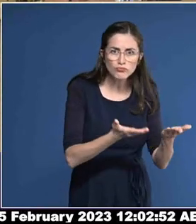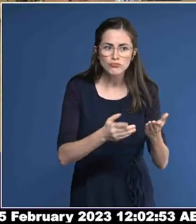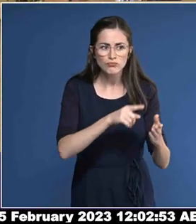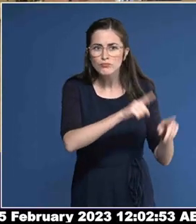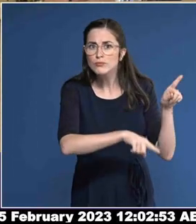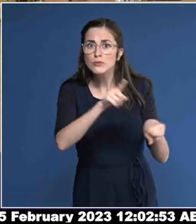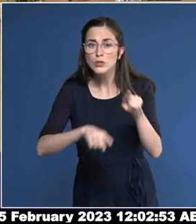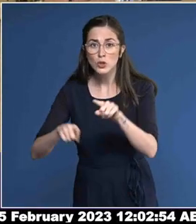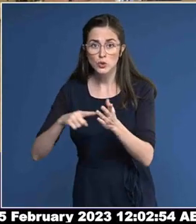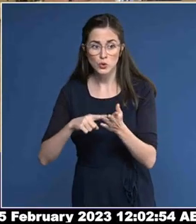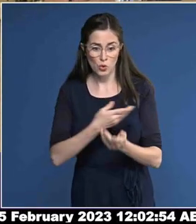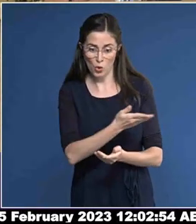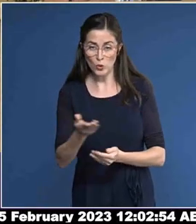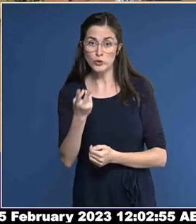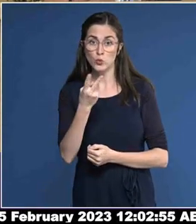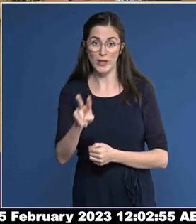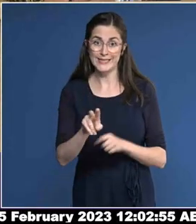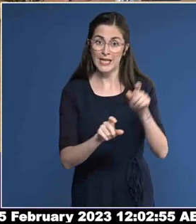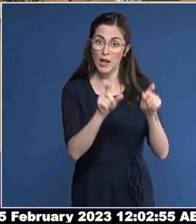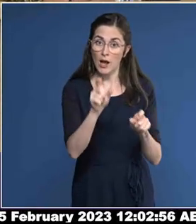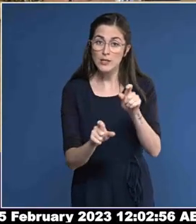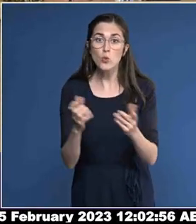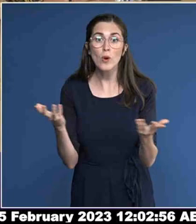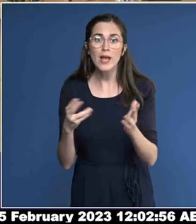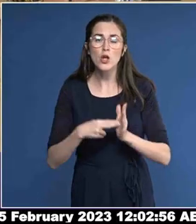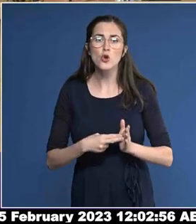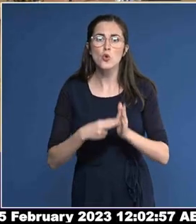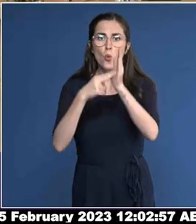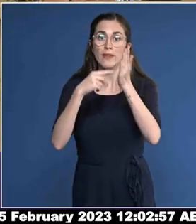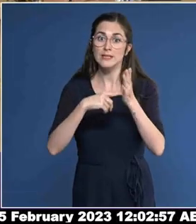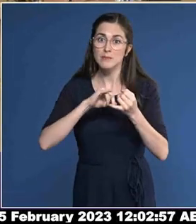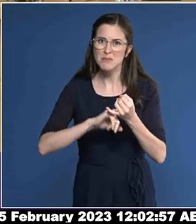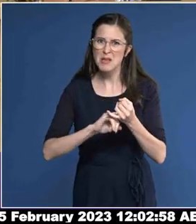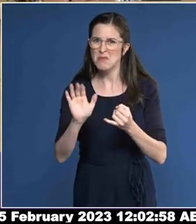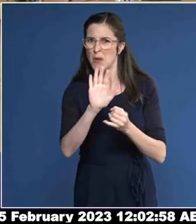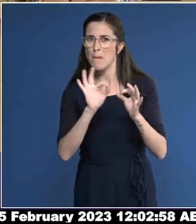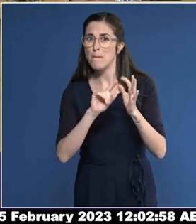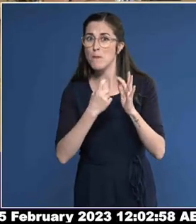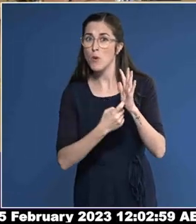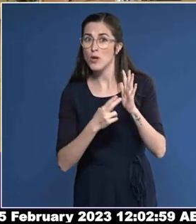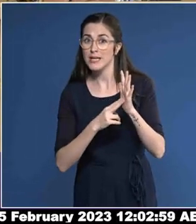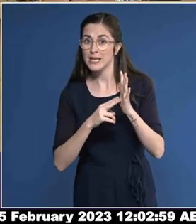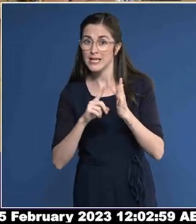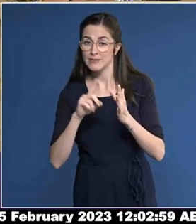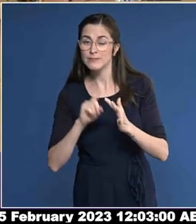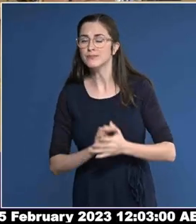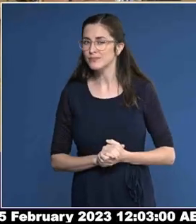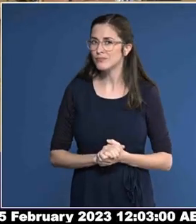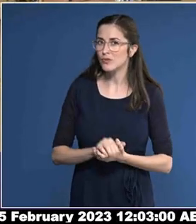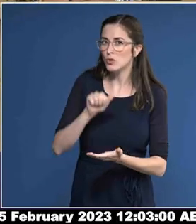clients in the northern part of Tasmania around Burnie. Is that right? MS KAPENE: North-west Tasmania. So covers sort of Burnie -